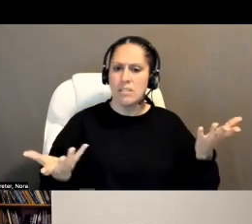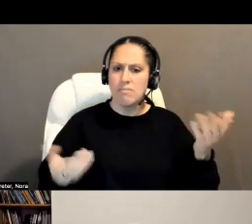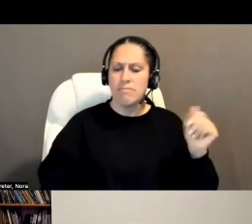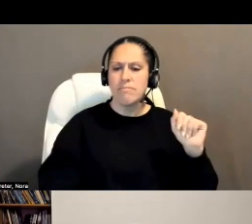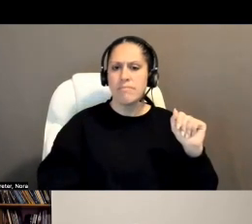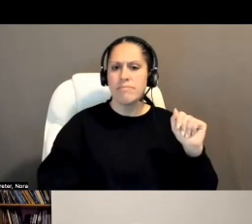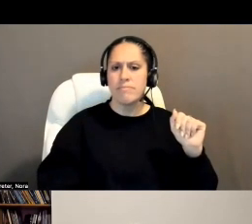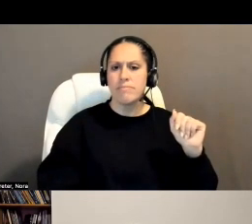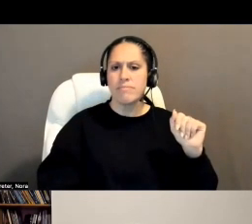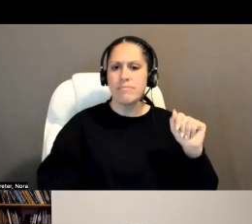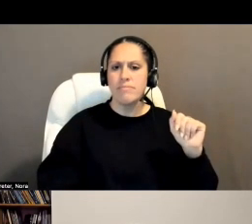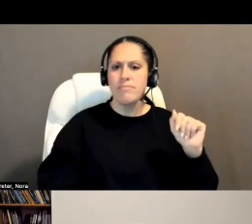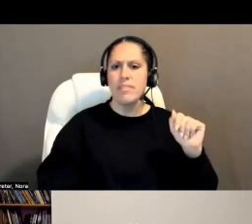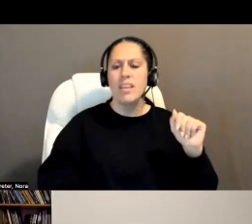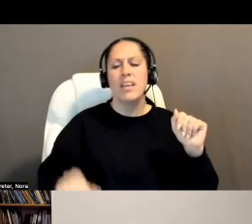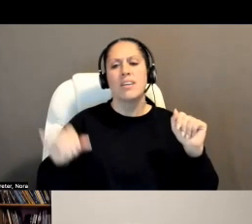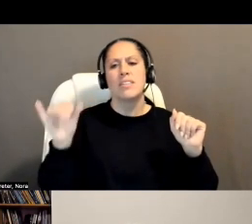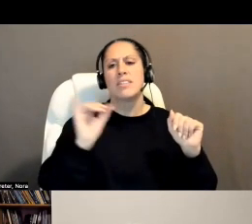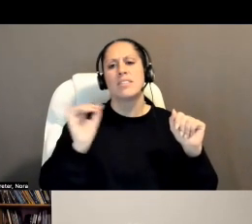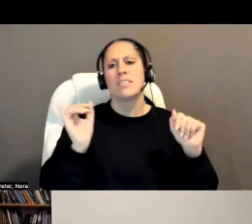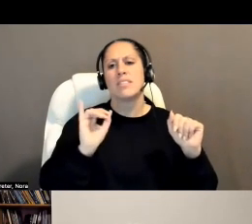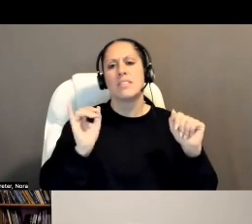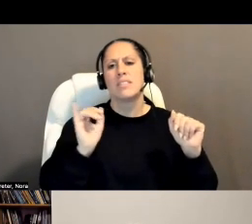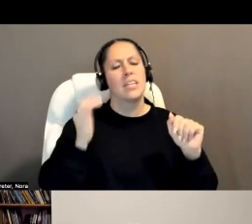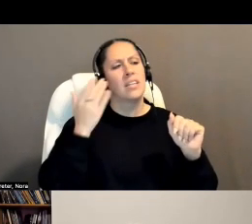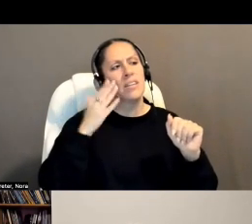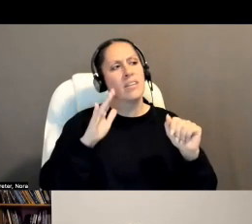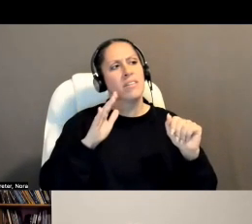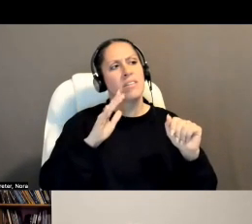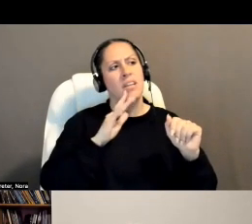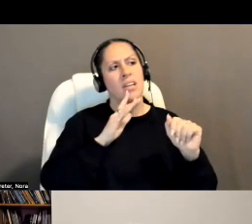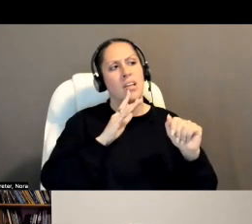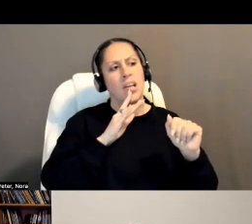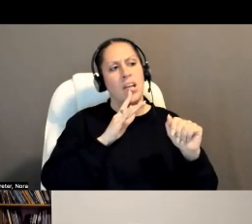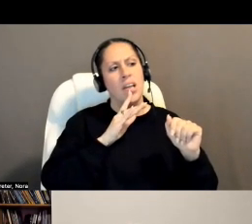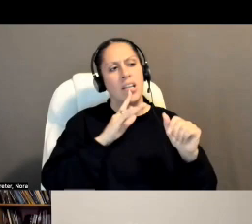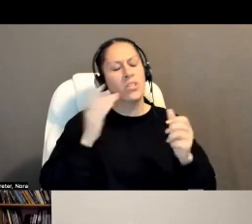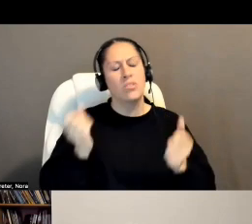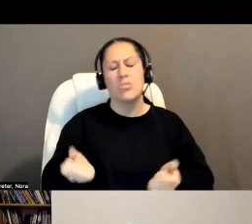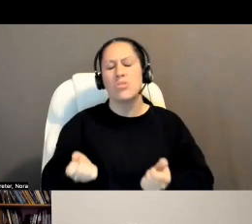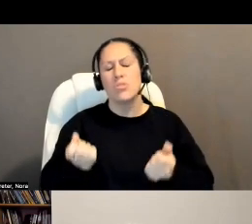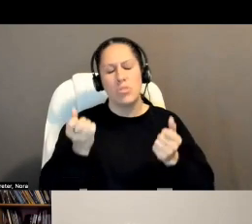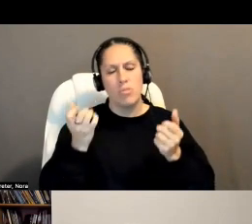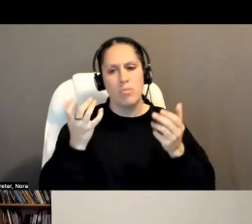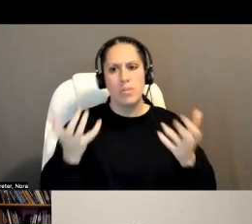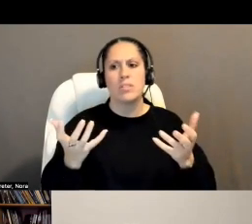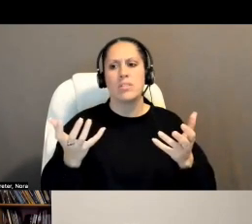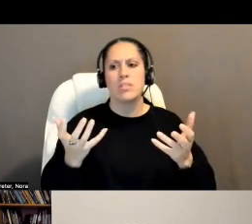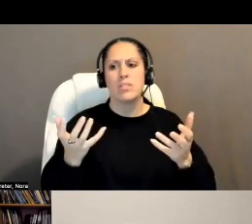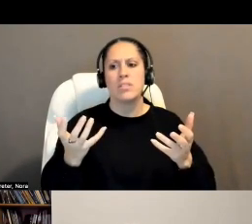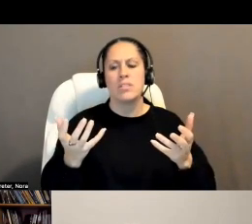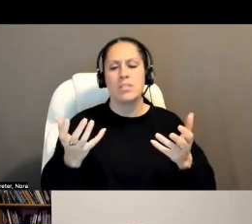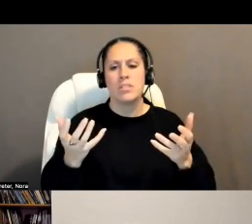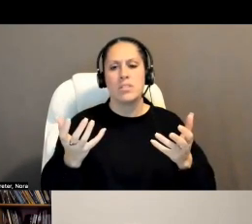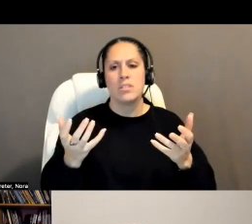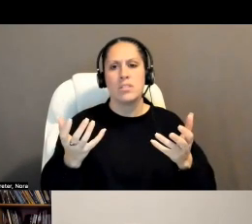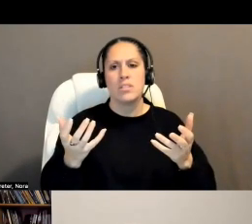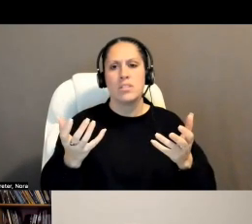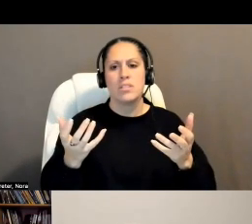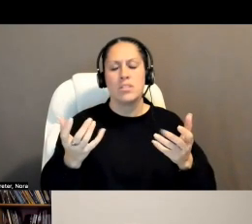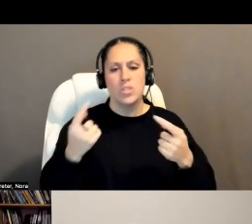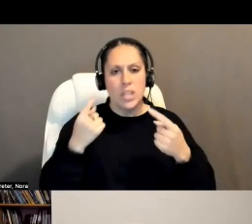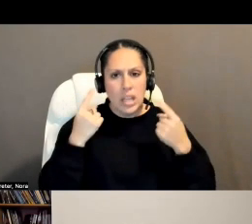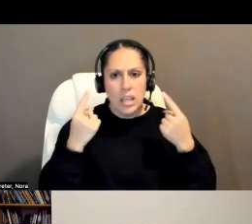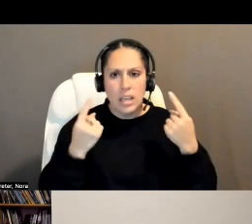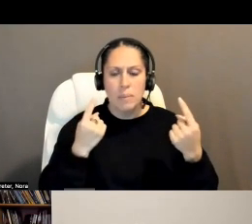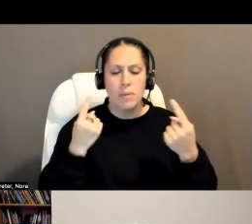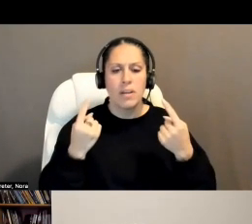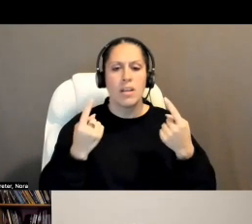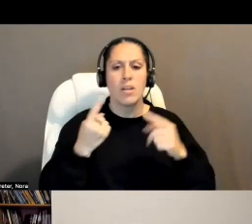It's just like-- I don't know there's-- there's so much to think about, both within